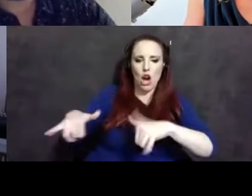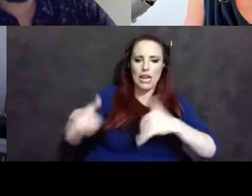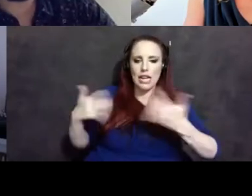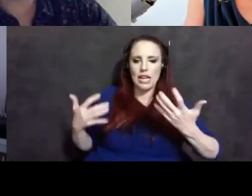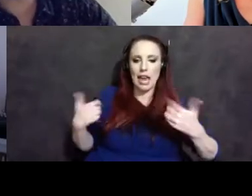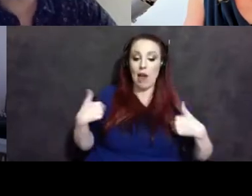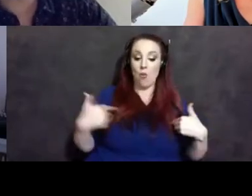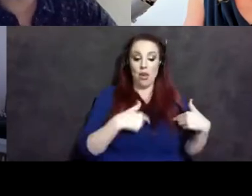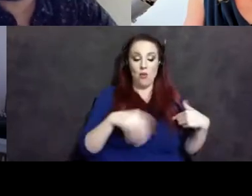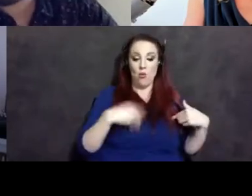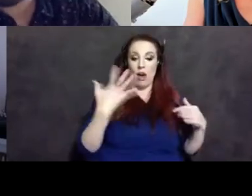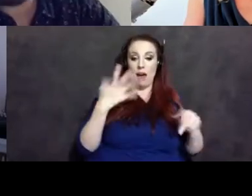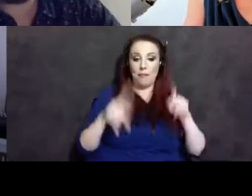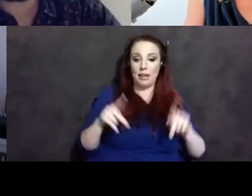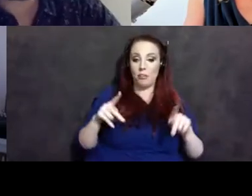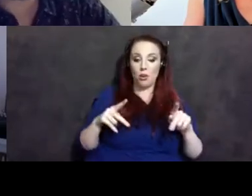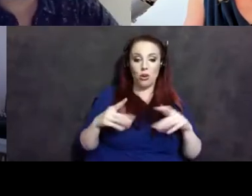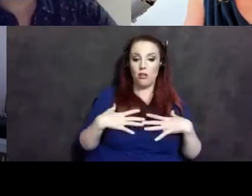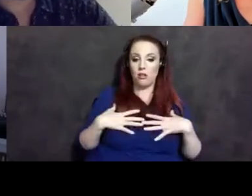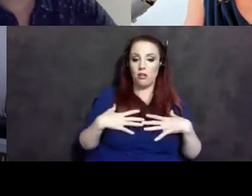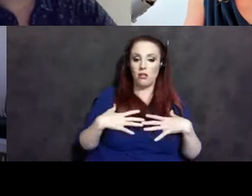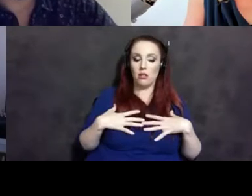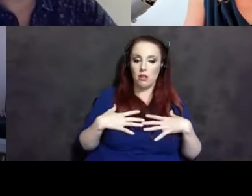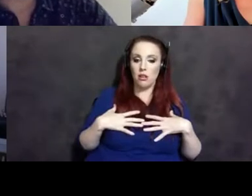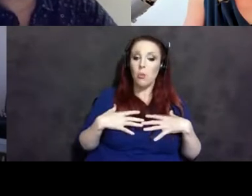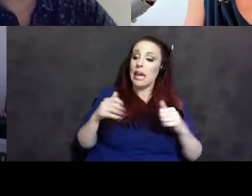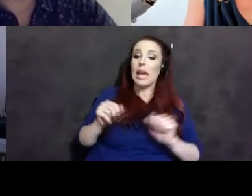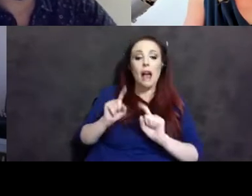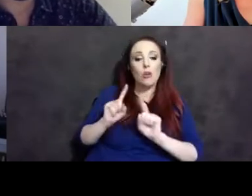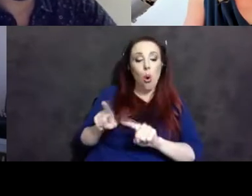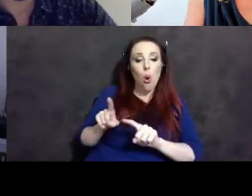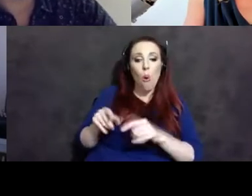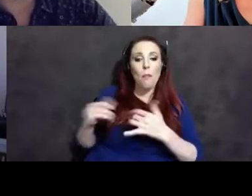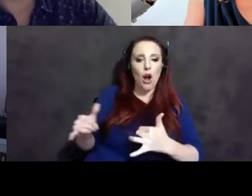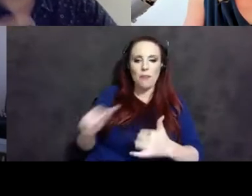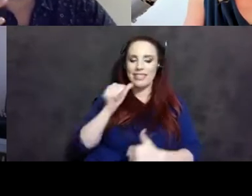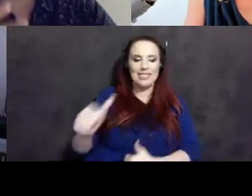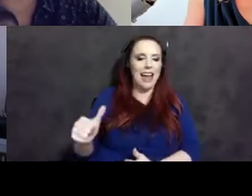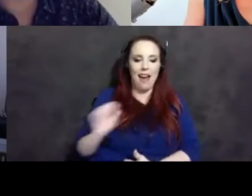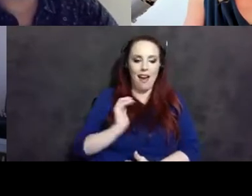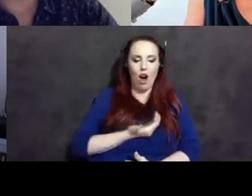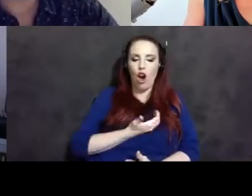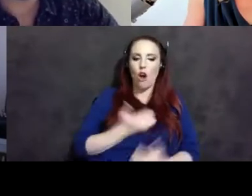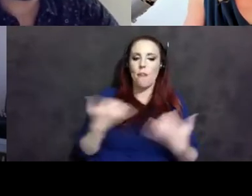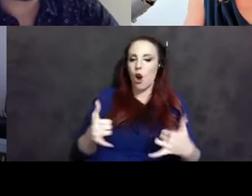folks, cis people could also come to the party but that's not their party and be OK with that.